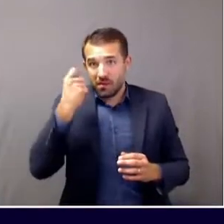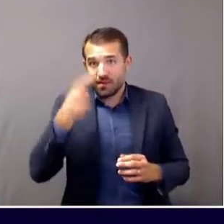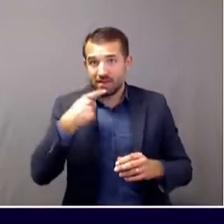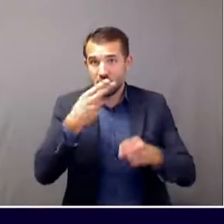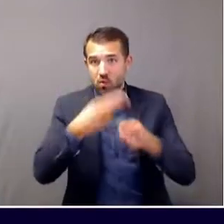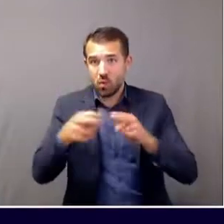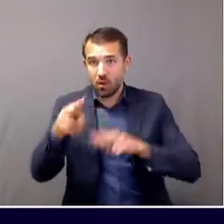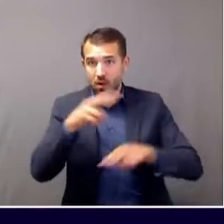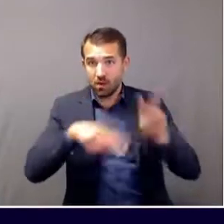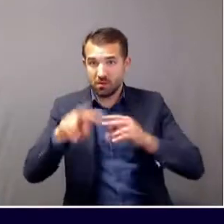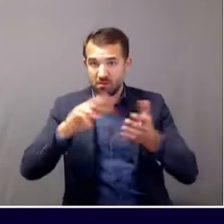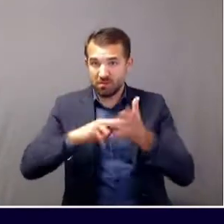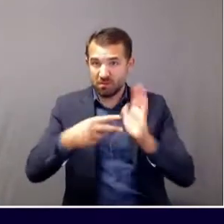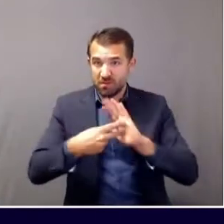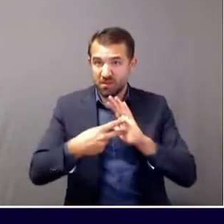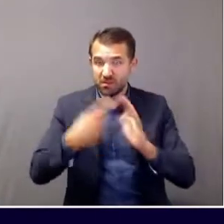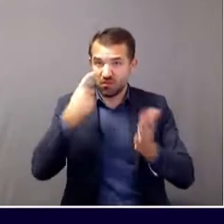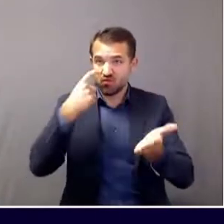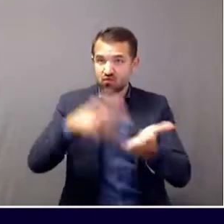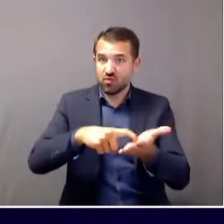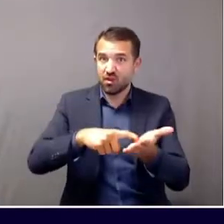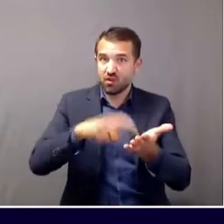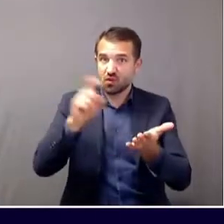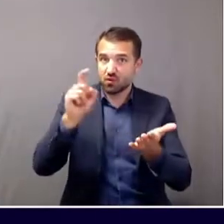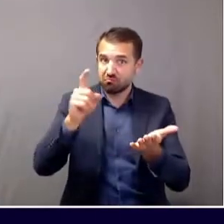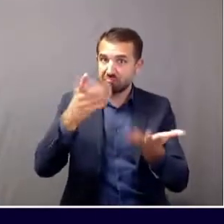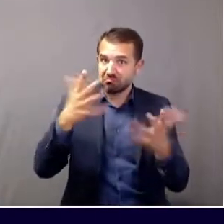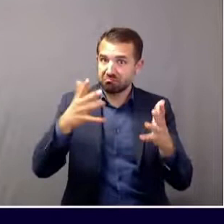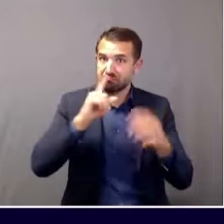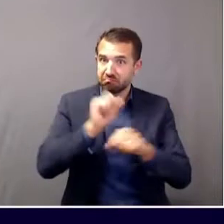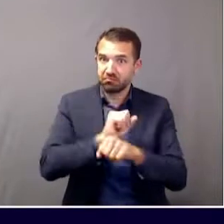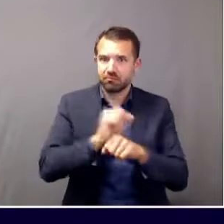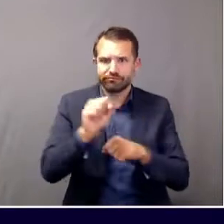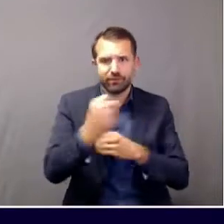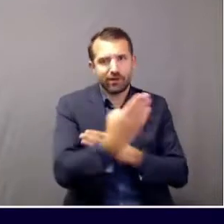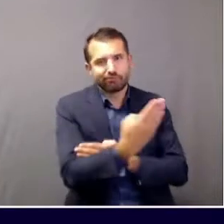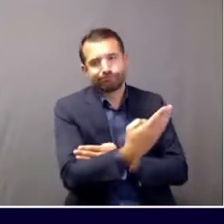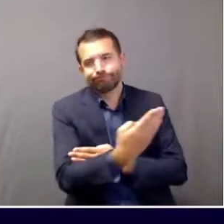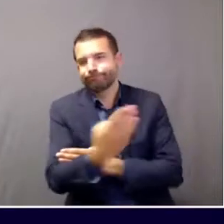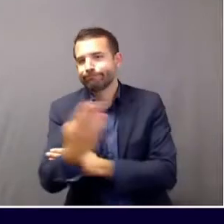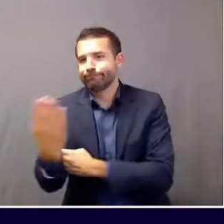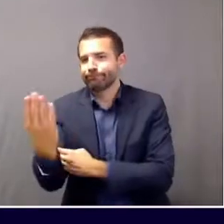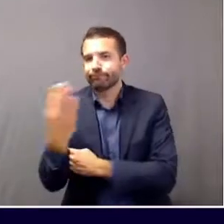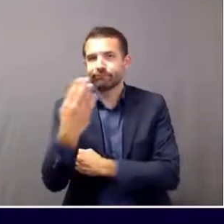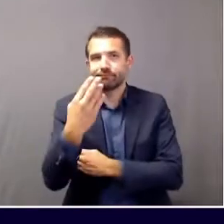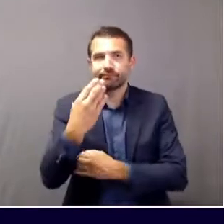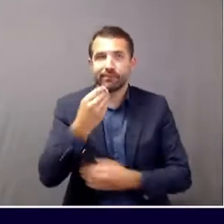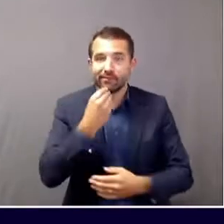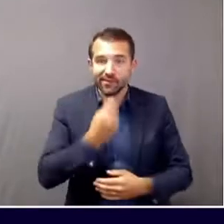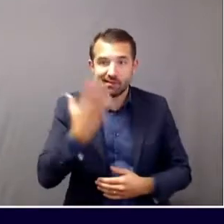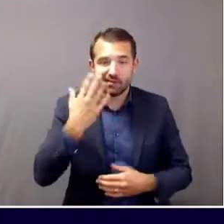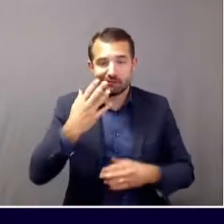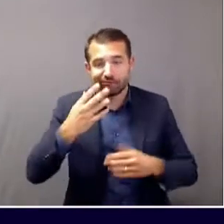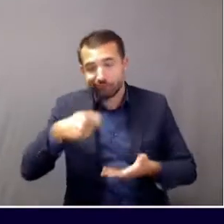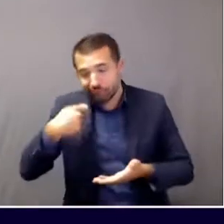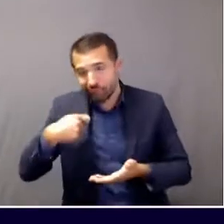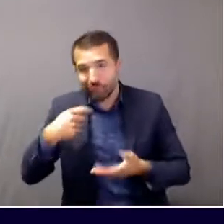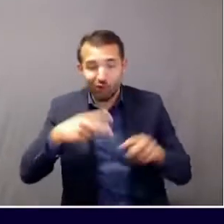numbers every single morning it's it's how I it's it's what I